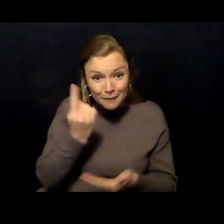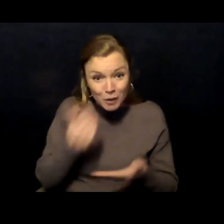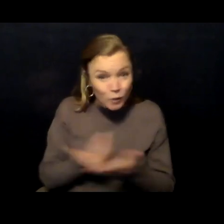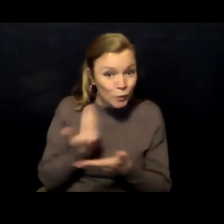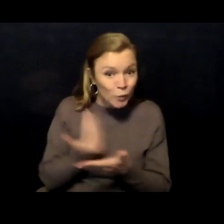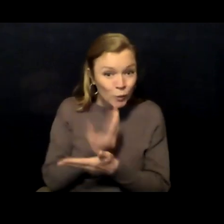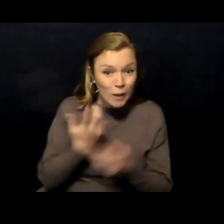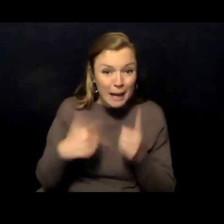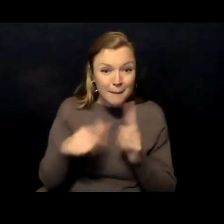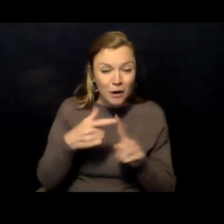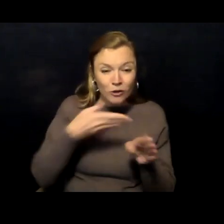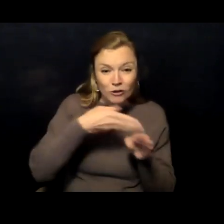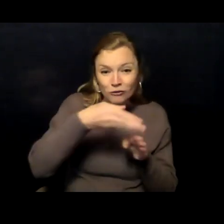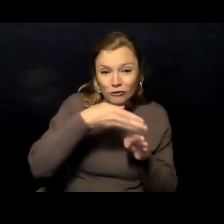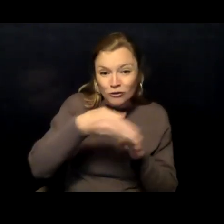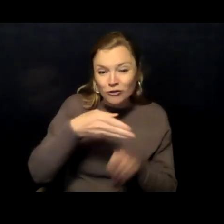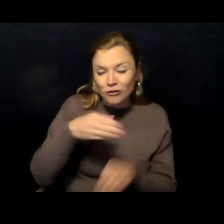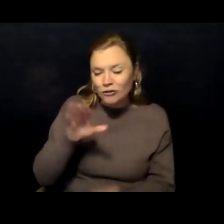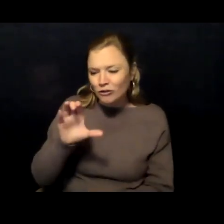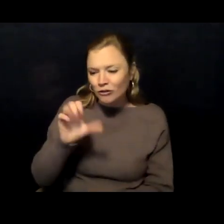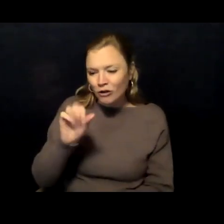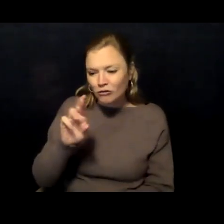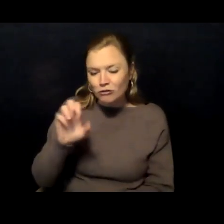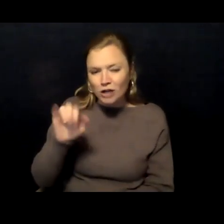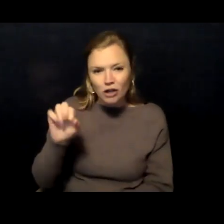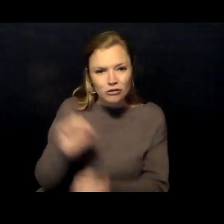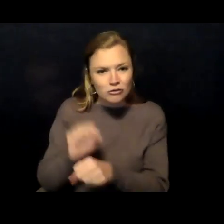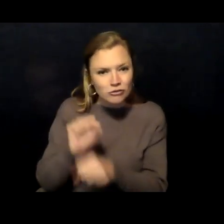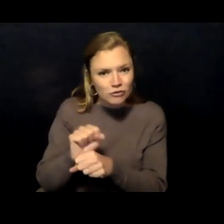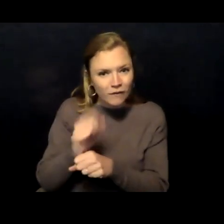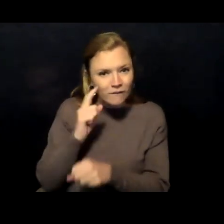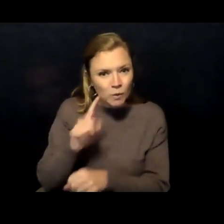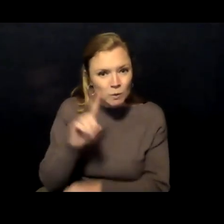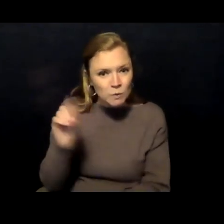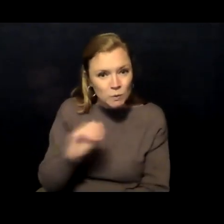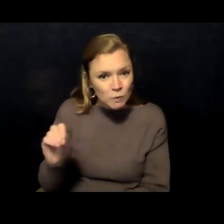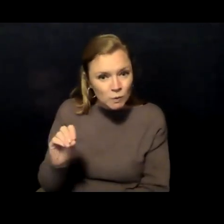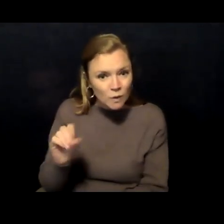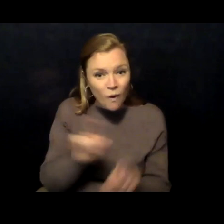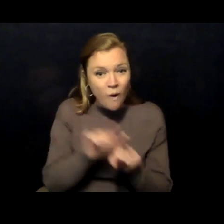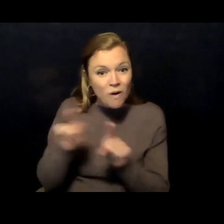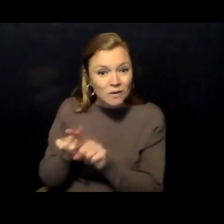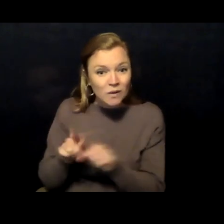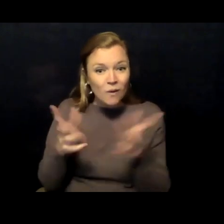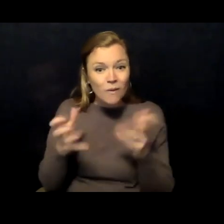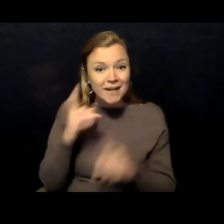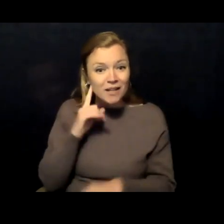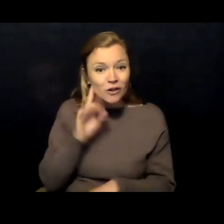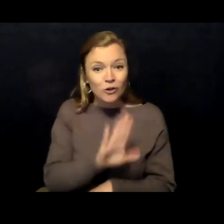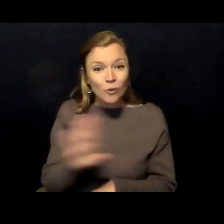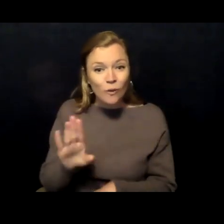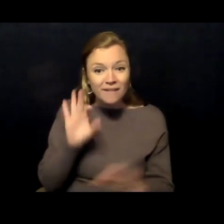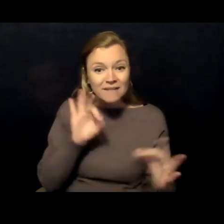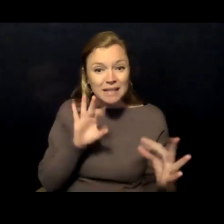yes or no? Additionally, we would love to hear your feedback